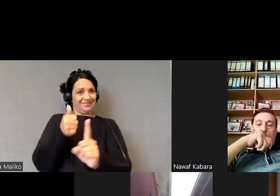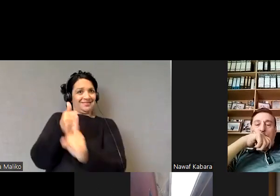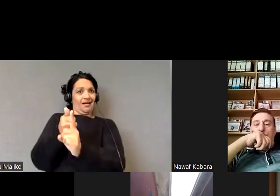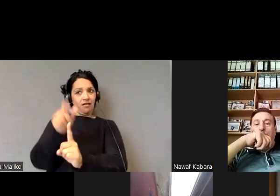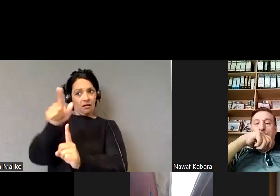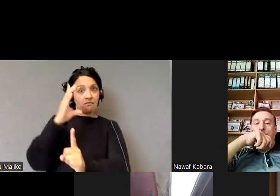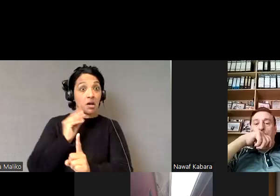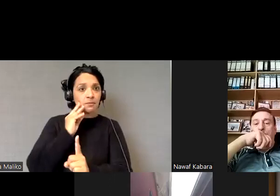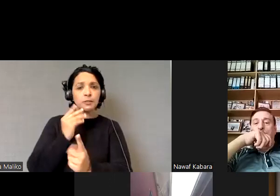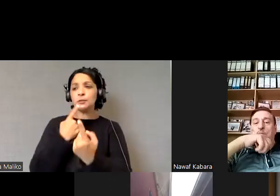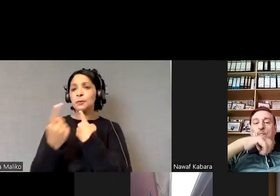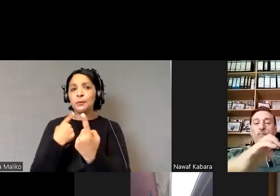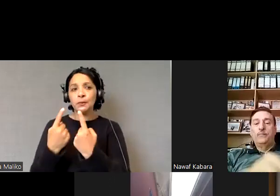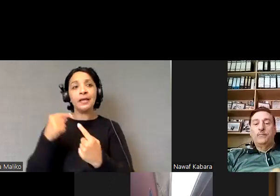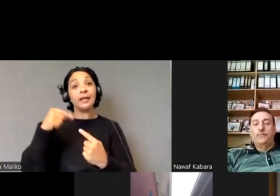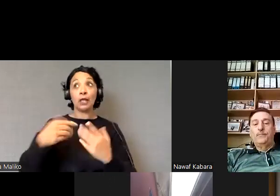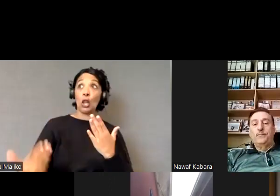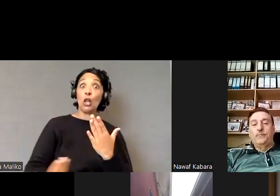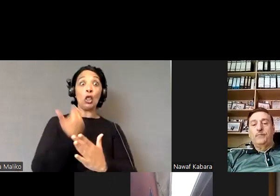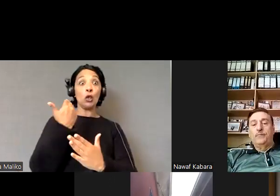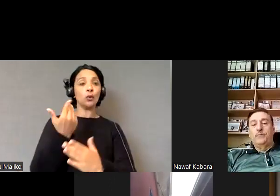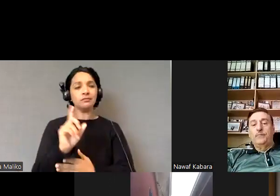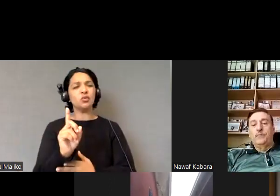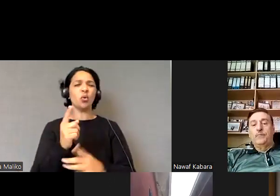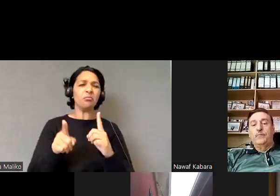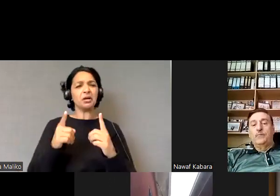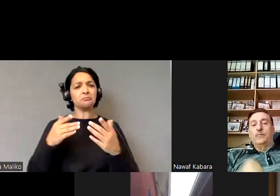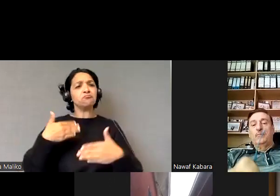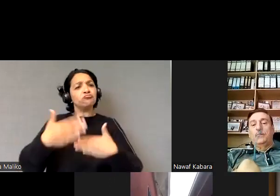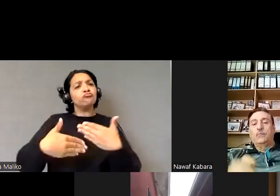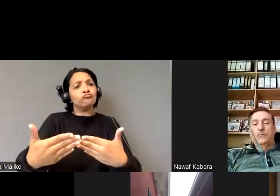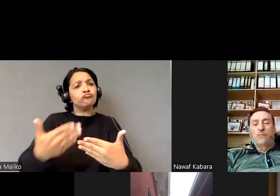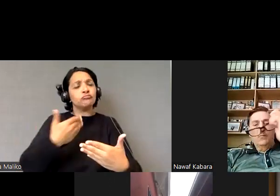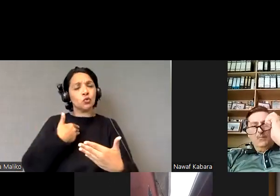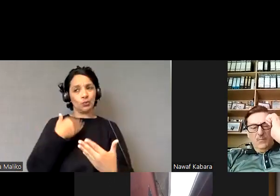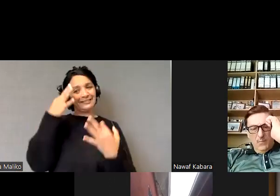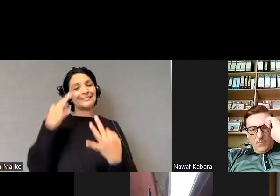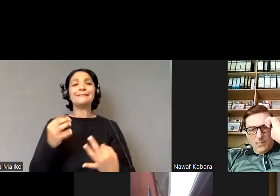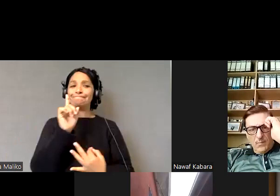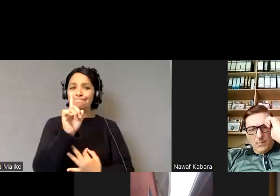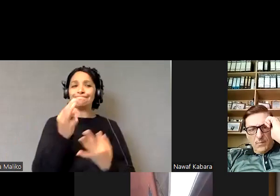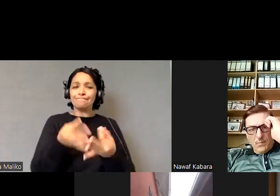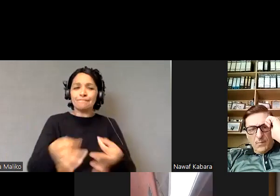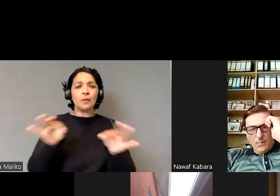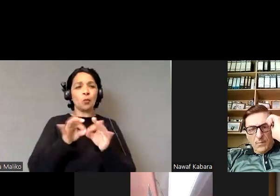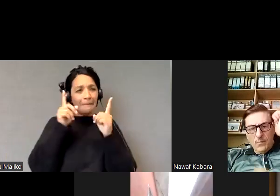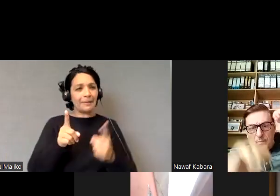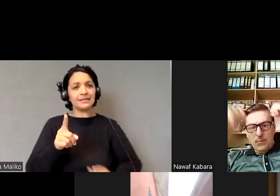Not revolutionary but perhaps maybe underdone but we decided that was the most important thing to do.